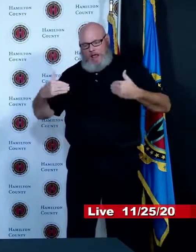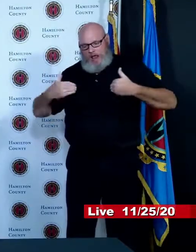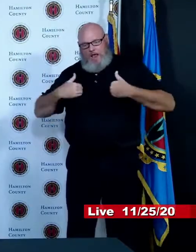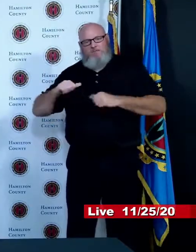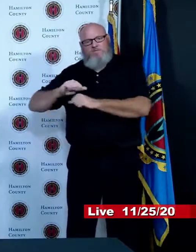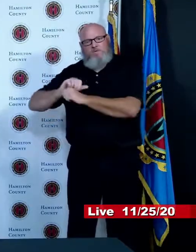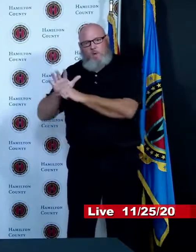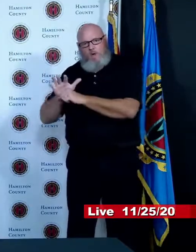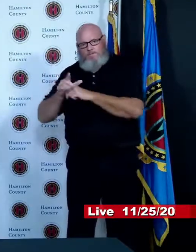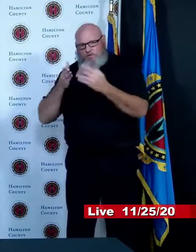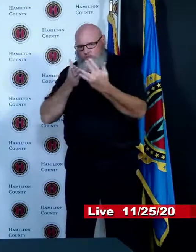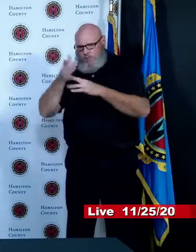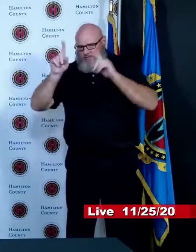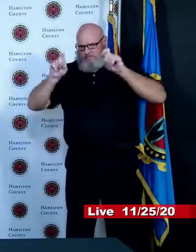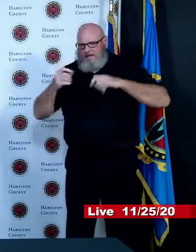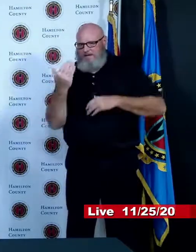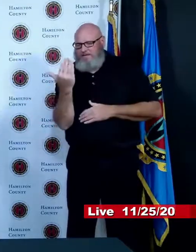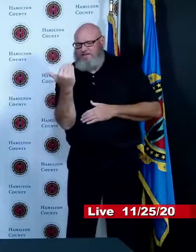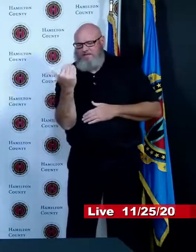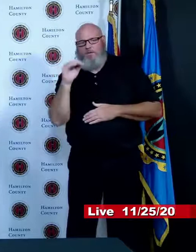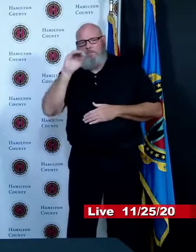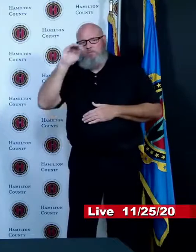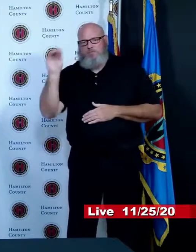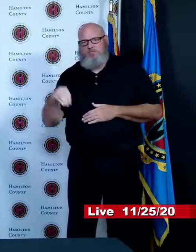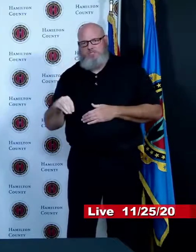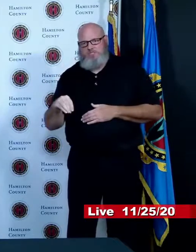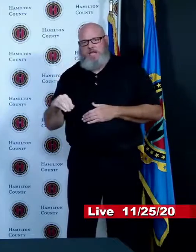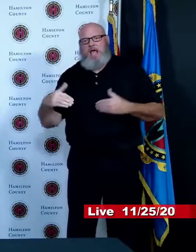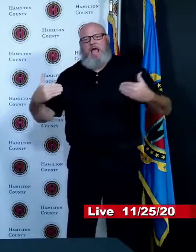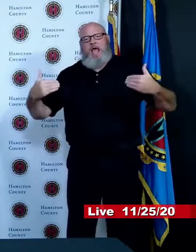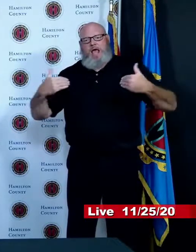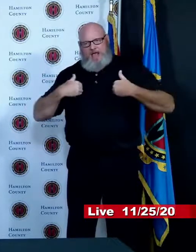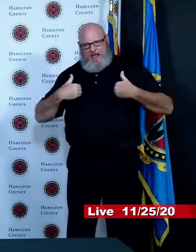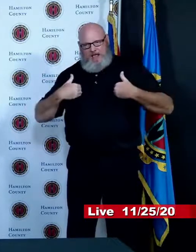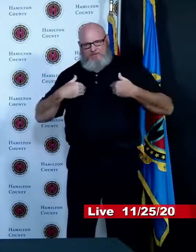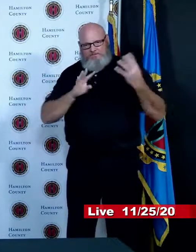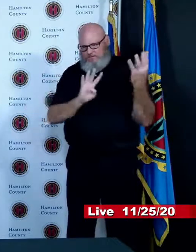and calculated correctly here in Hamilton County it's been a day or two since I've looked at it but